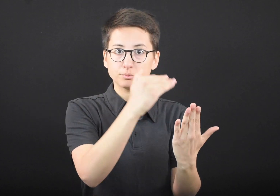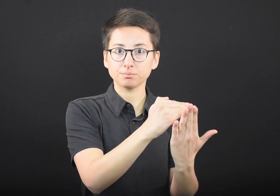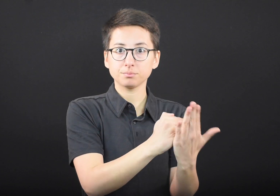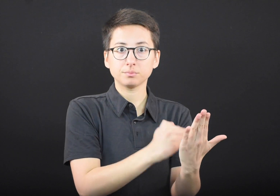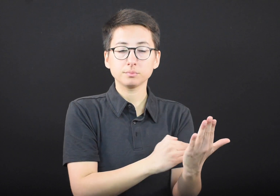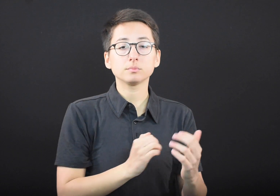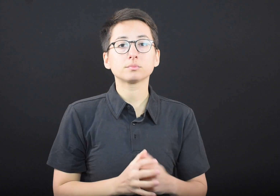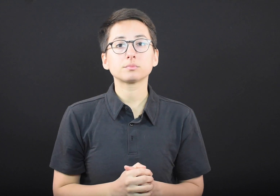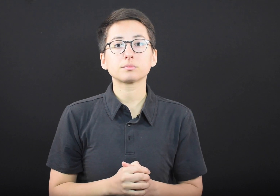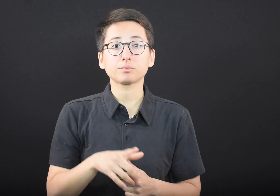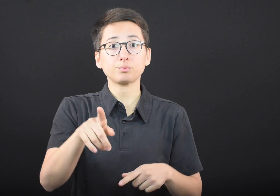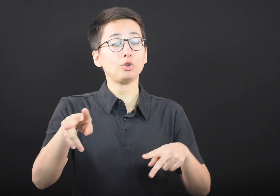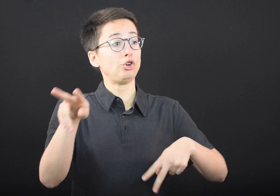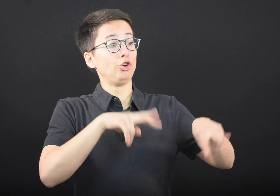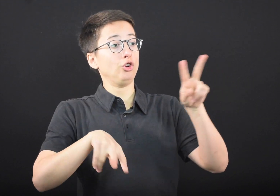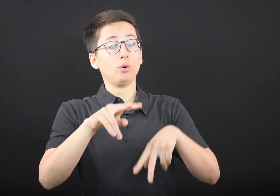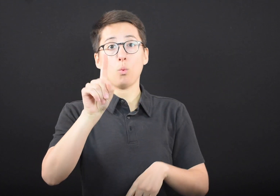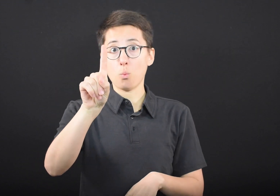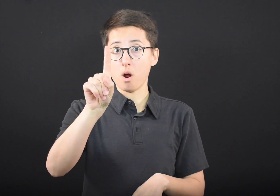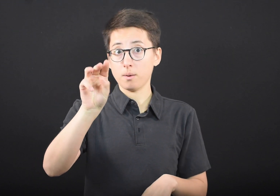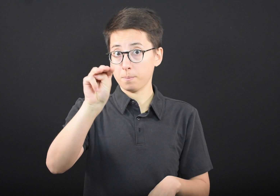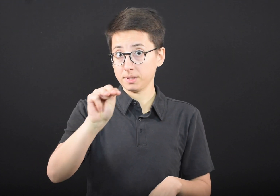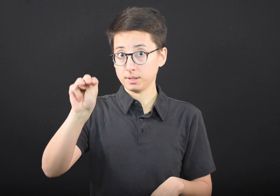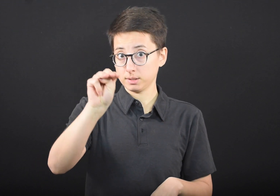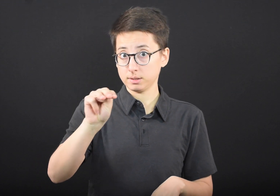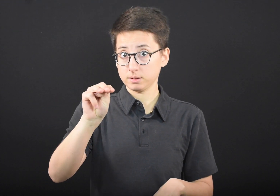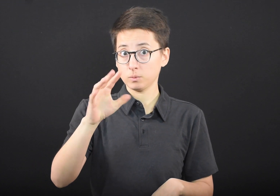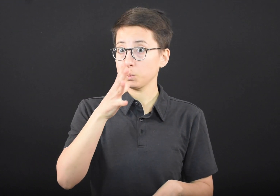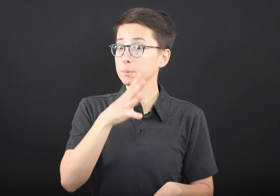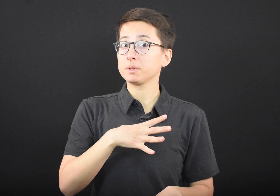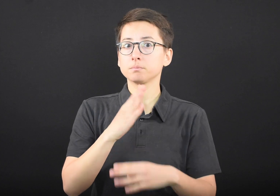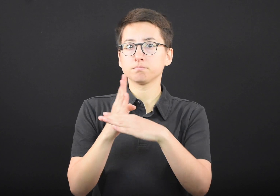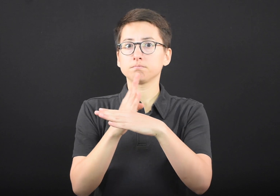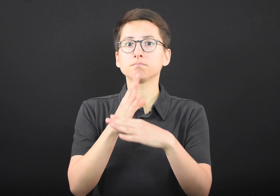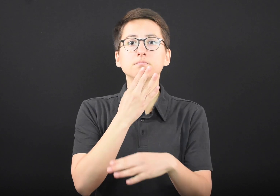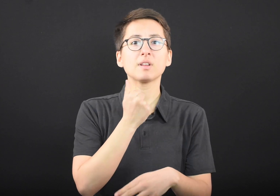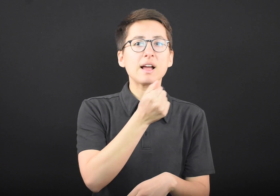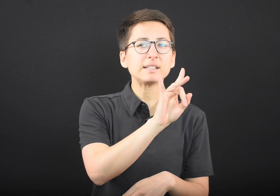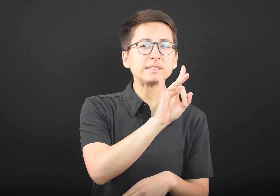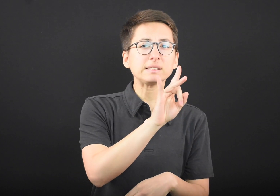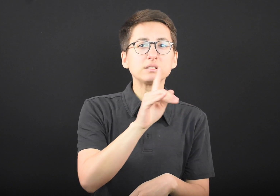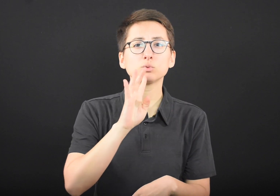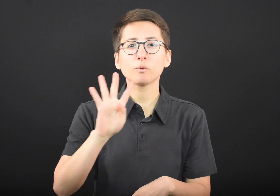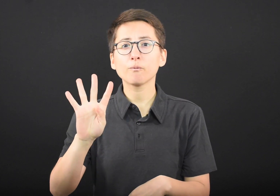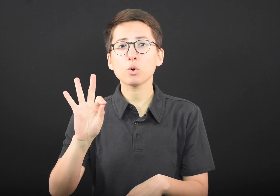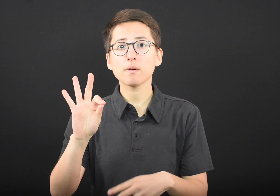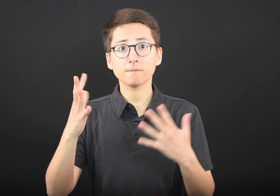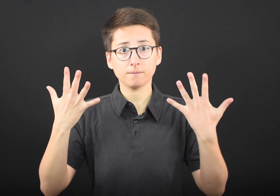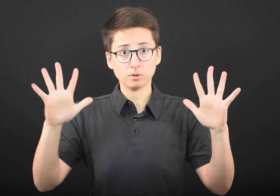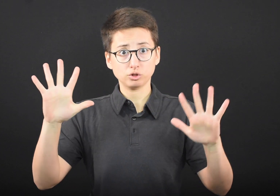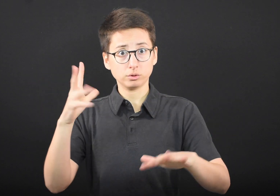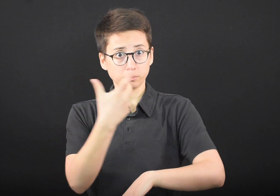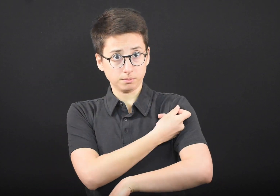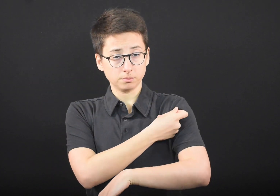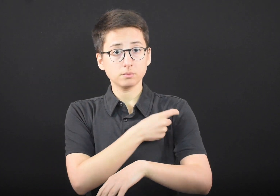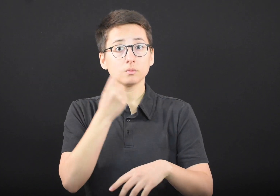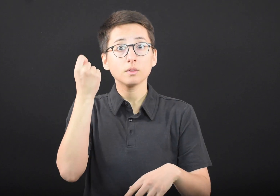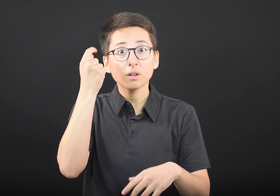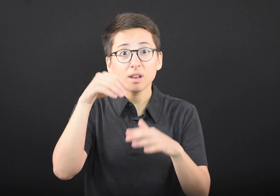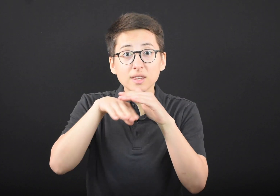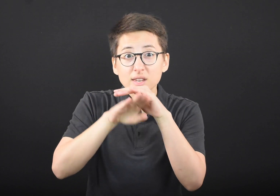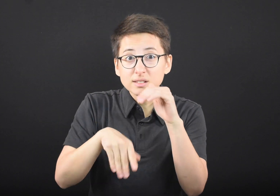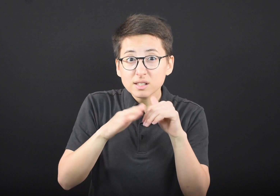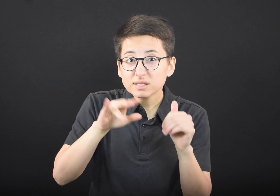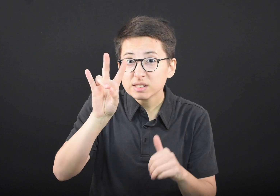that up. The clot issue reported with the Johnson & Johnson vaccine showed up in less than seven